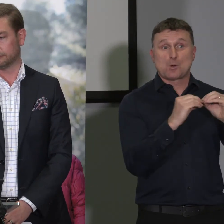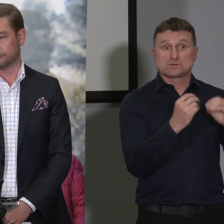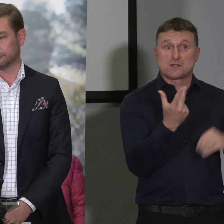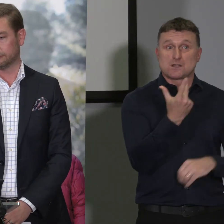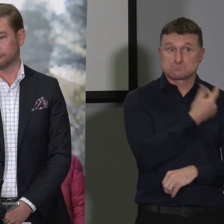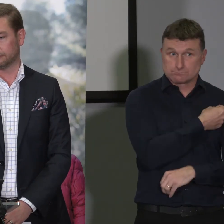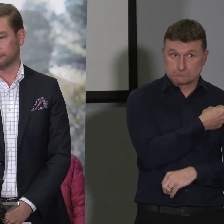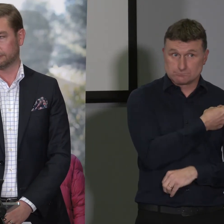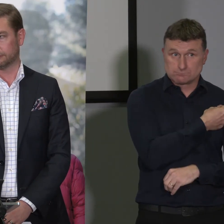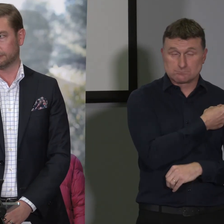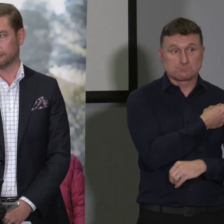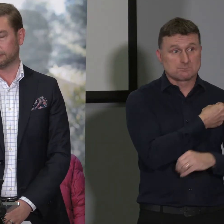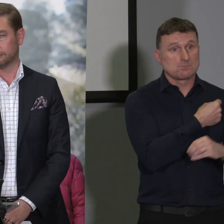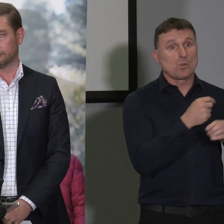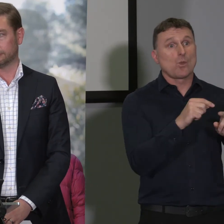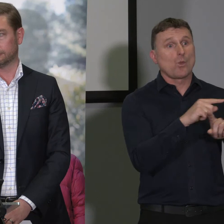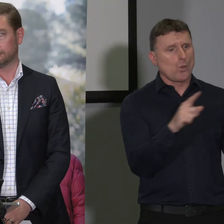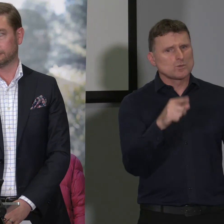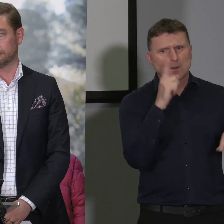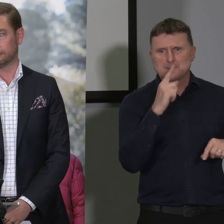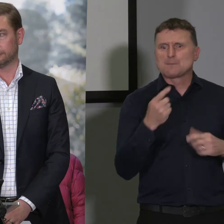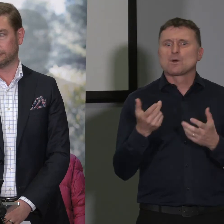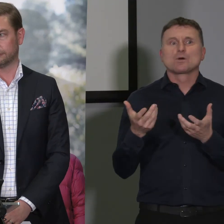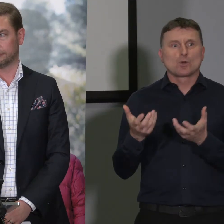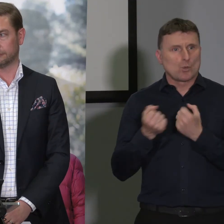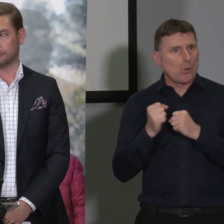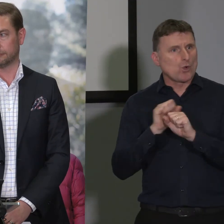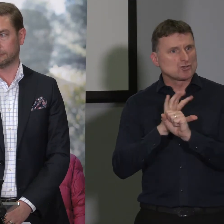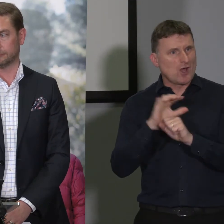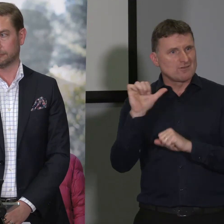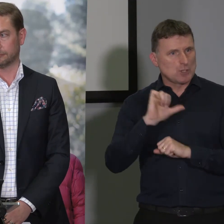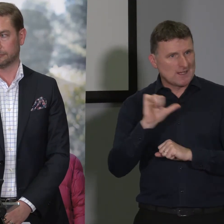booster, and remember that quite a large number of people have had that hybrid immunity